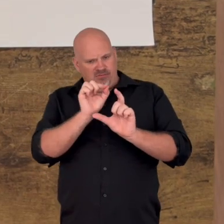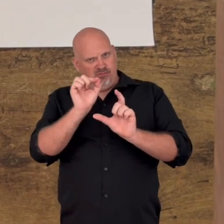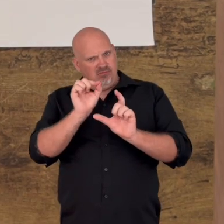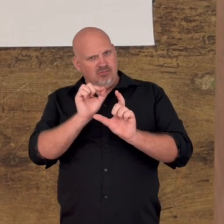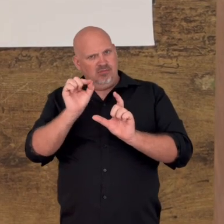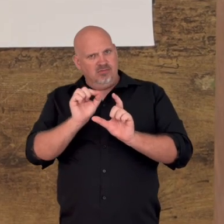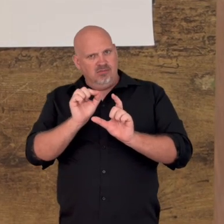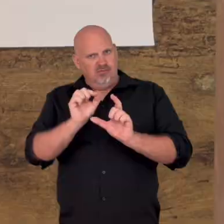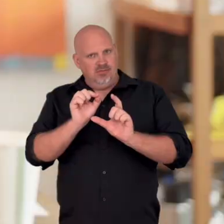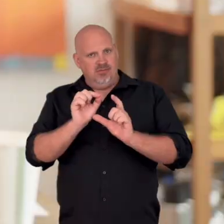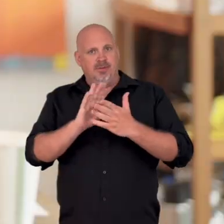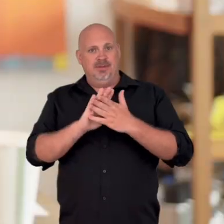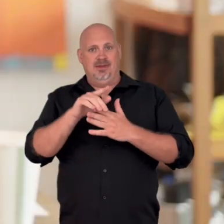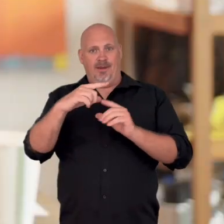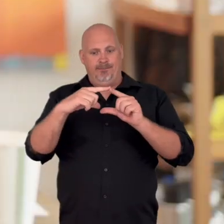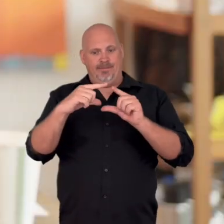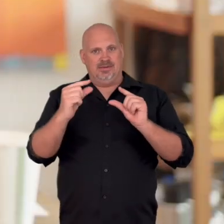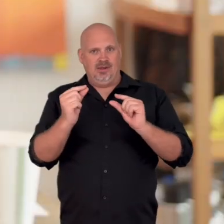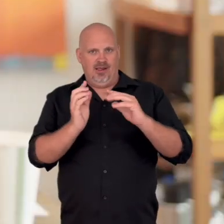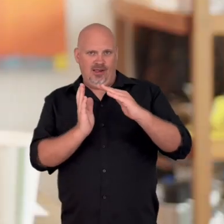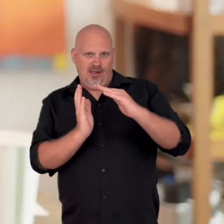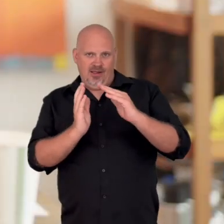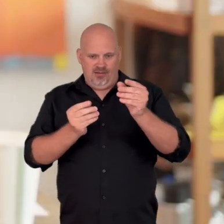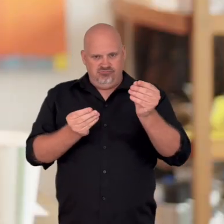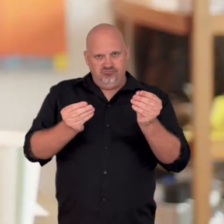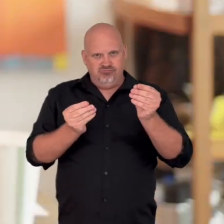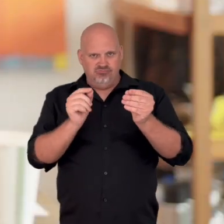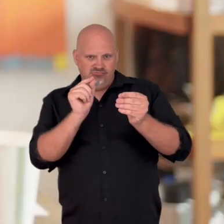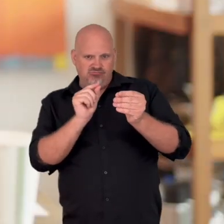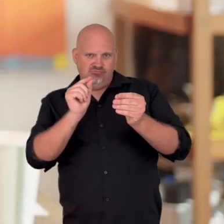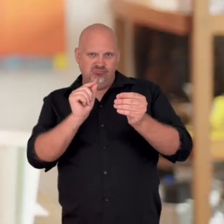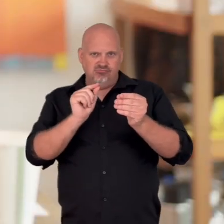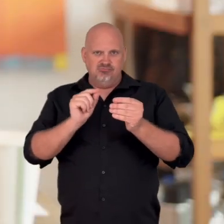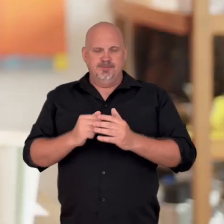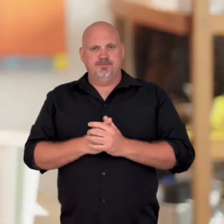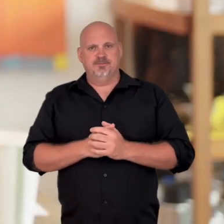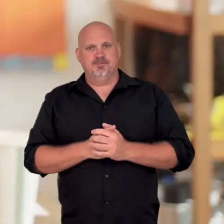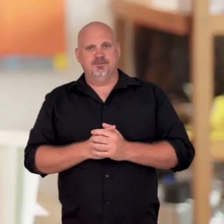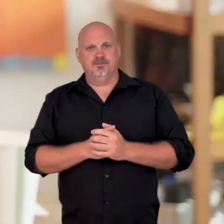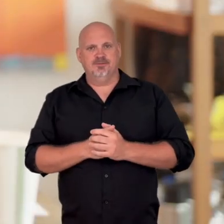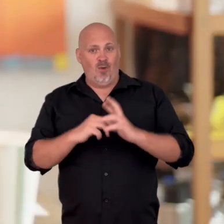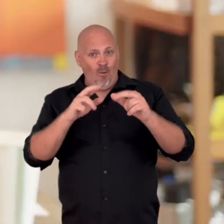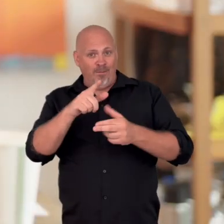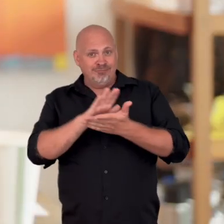I hope you're having fun I hope you're enjoying the process enjoy making art don't let anyone tell you it's difficult